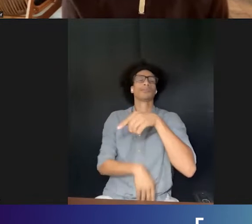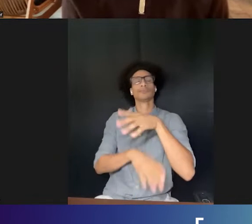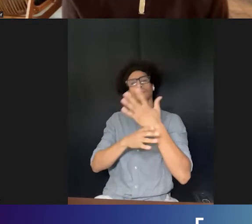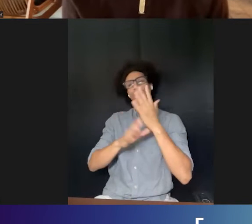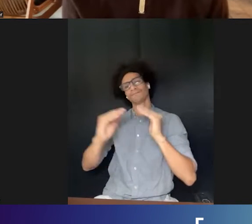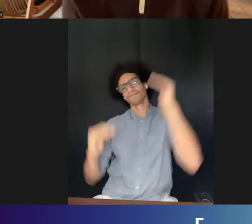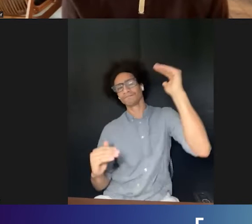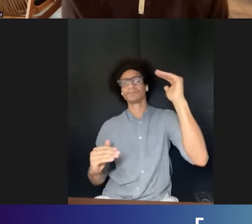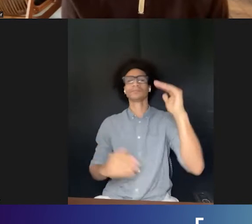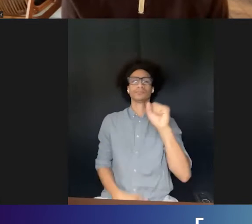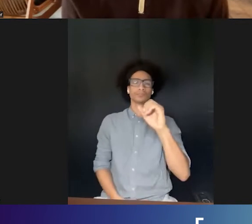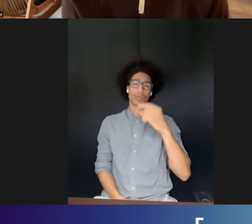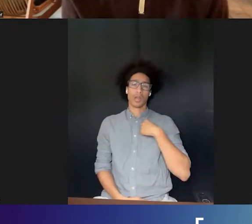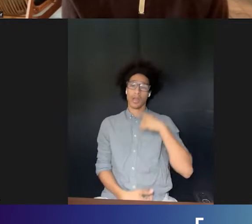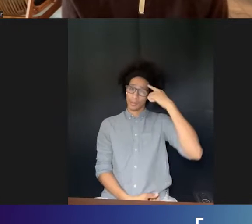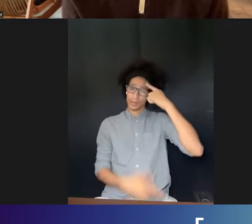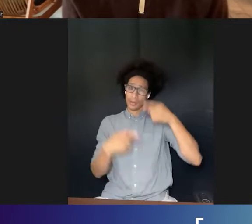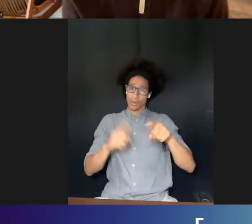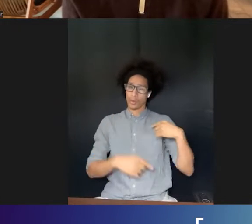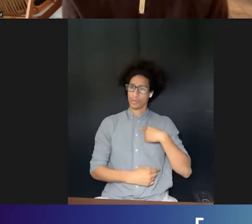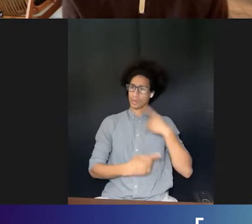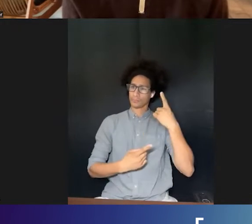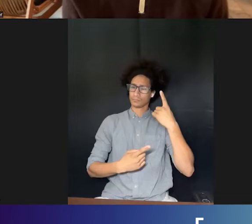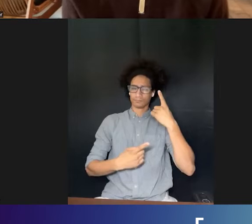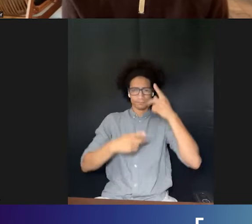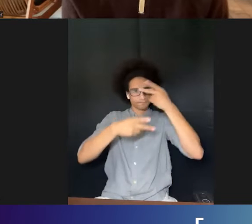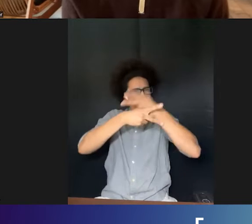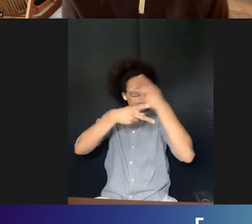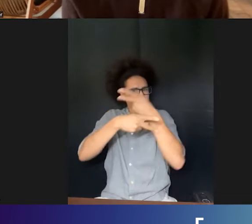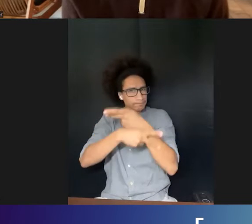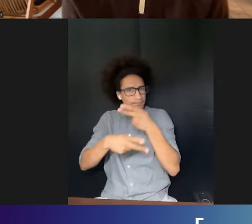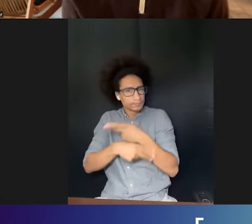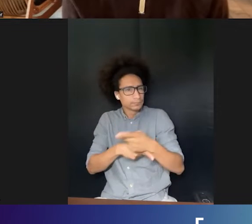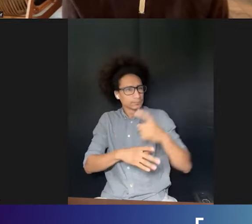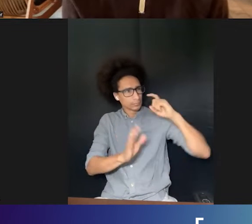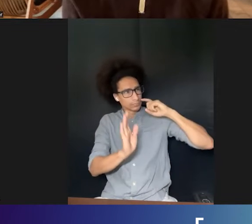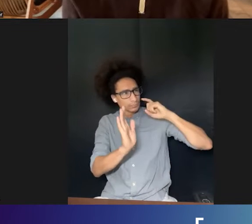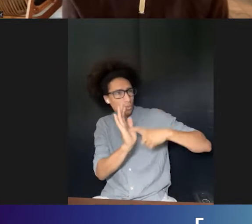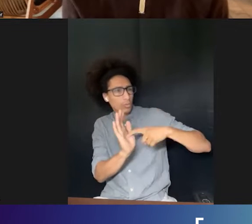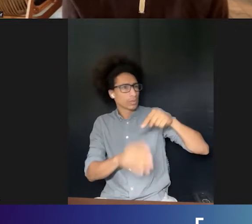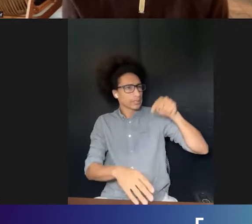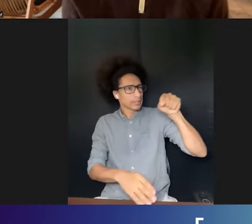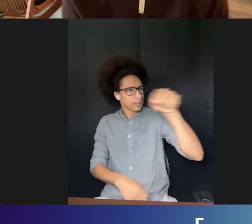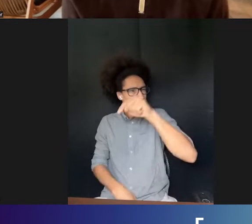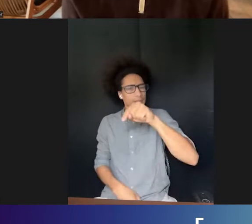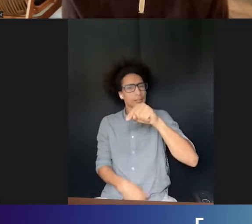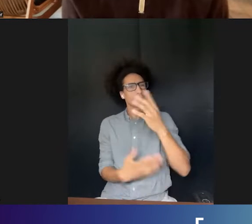you know, these questions about how much, you know, how important is it to kind of be whole with our investors and